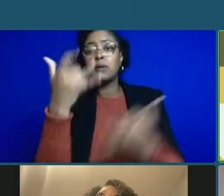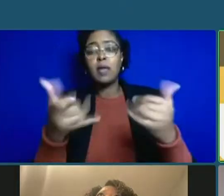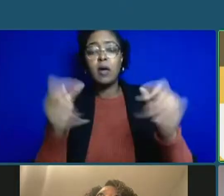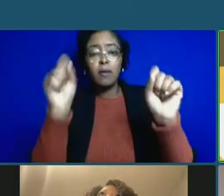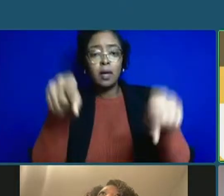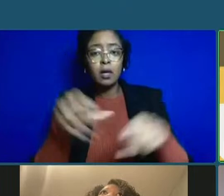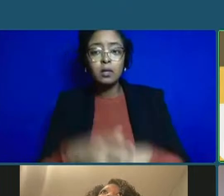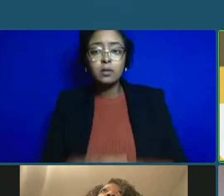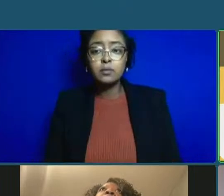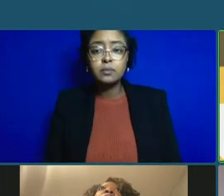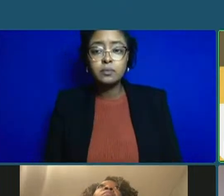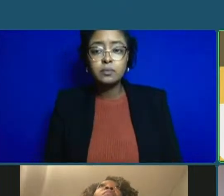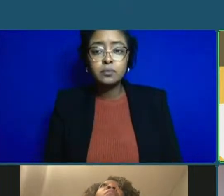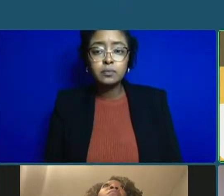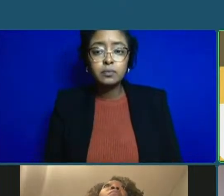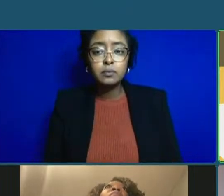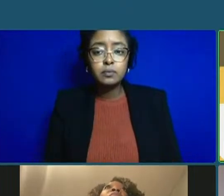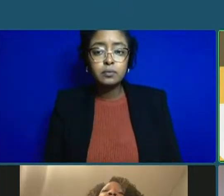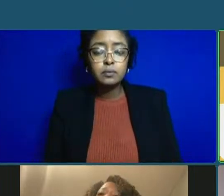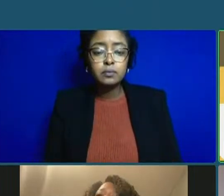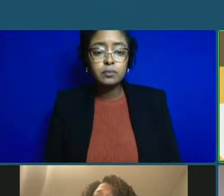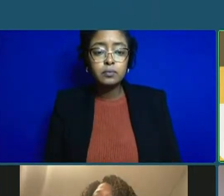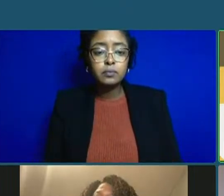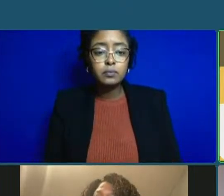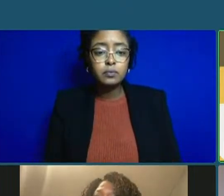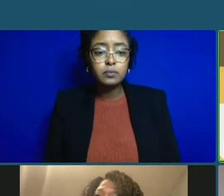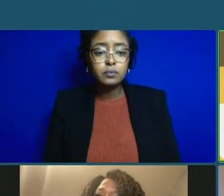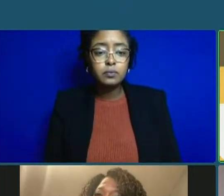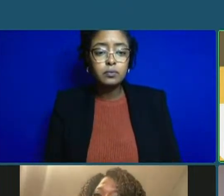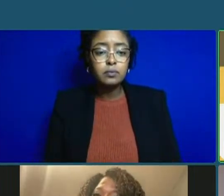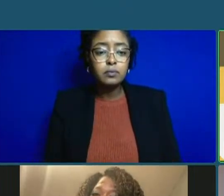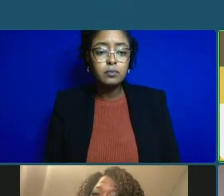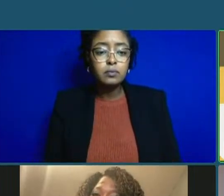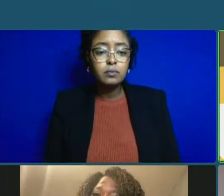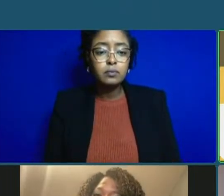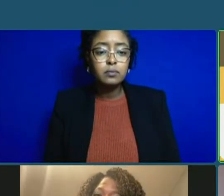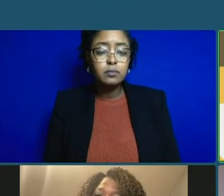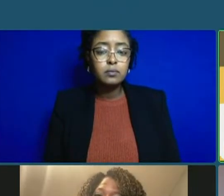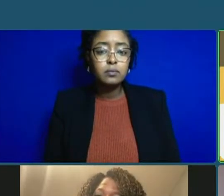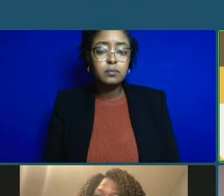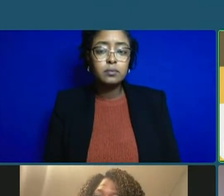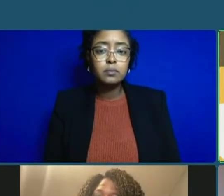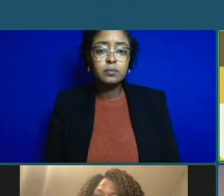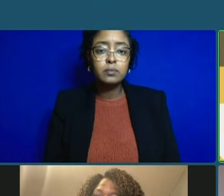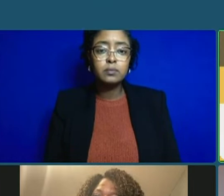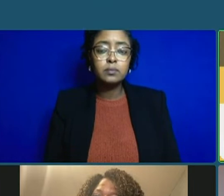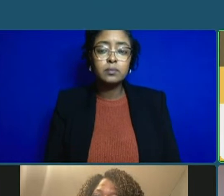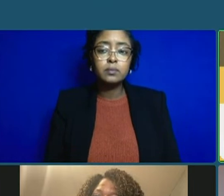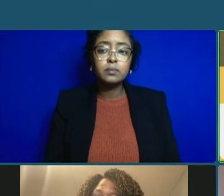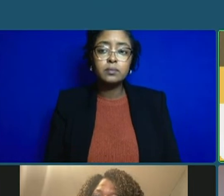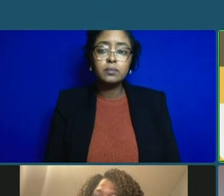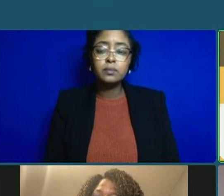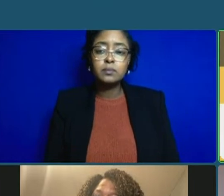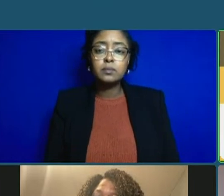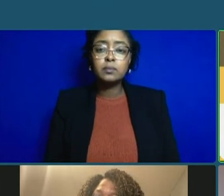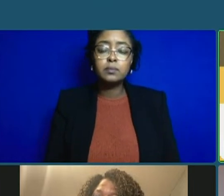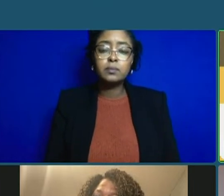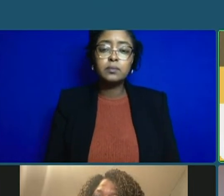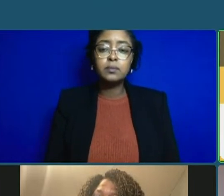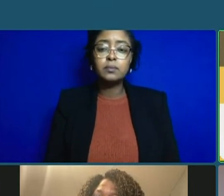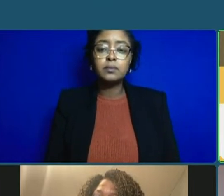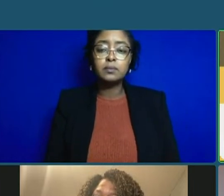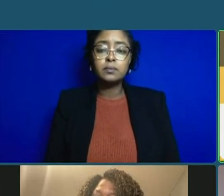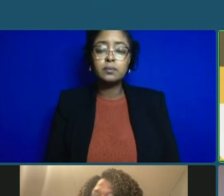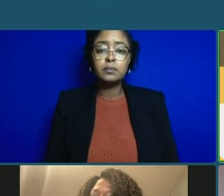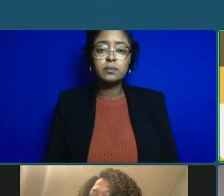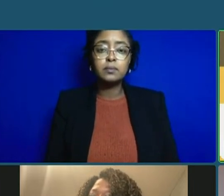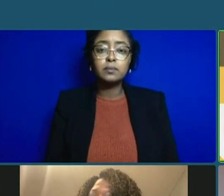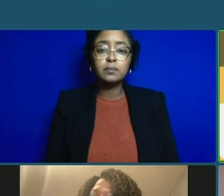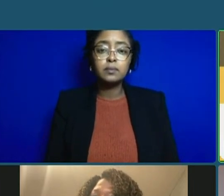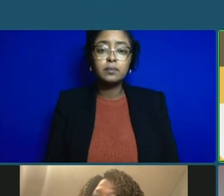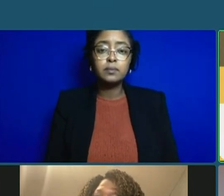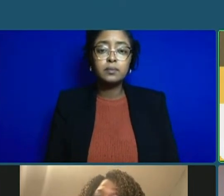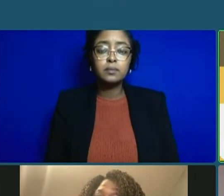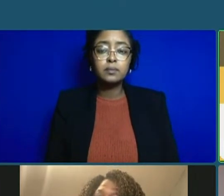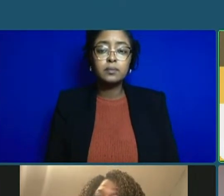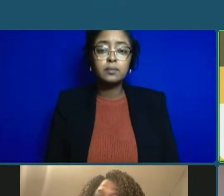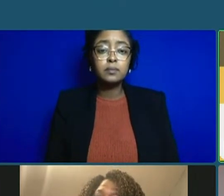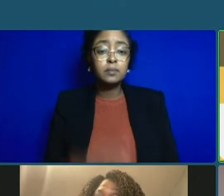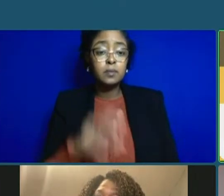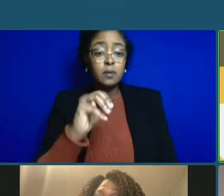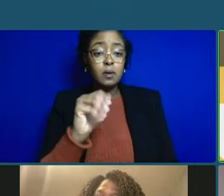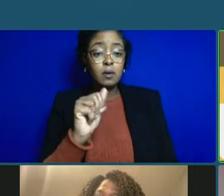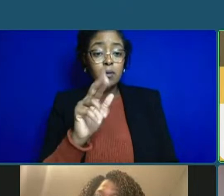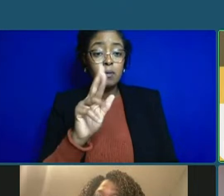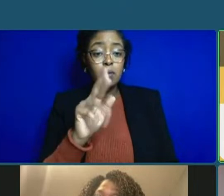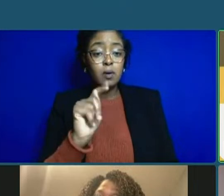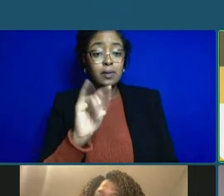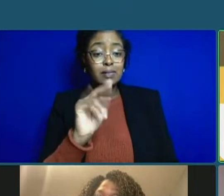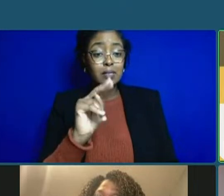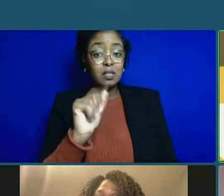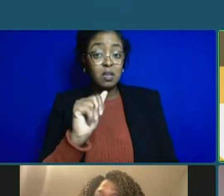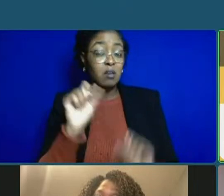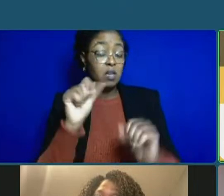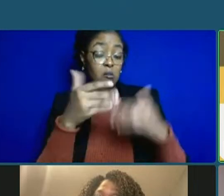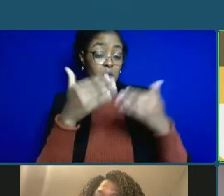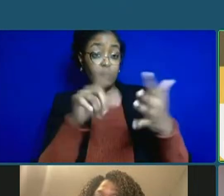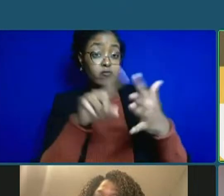on.